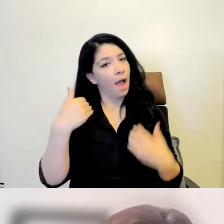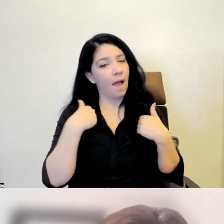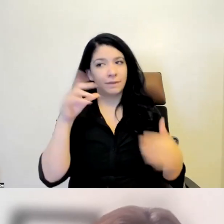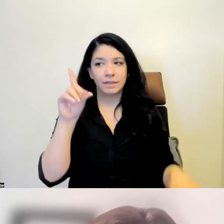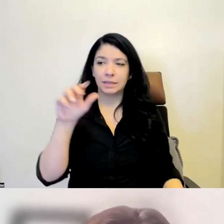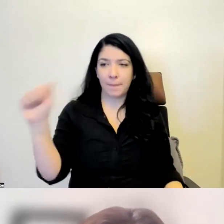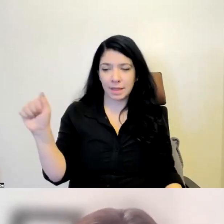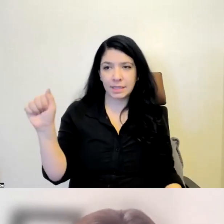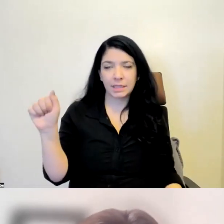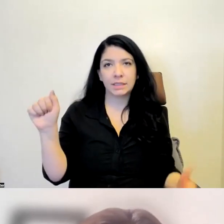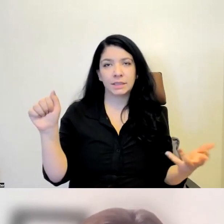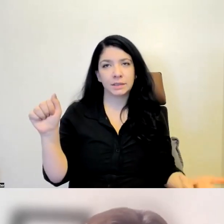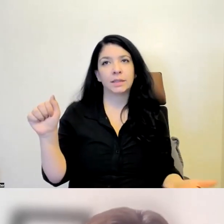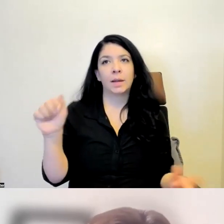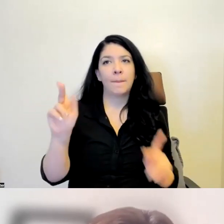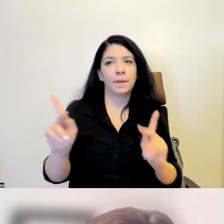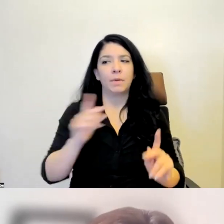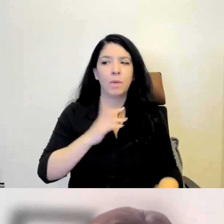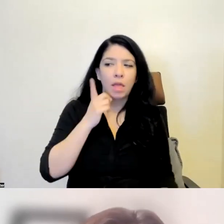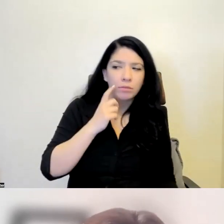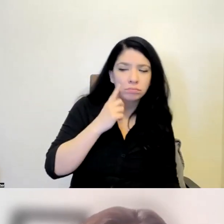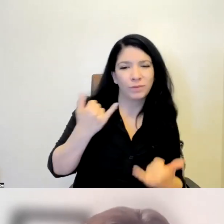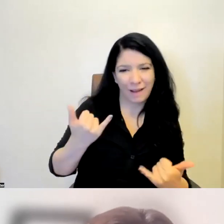you know, people are request Ing things right -- people are questioning things right now. And this